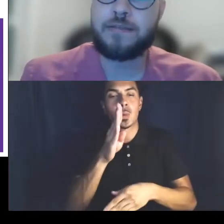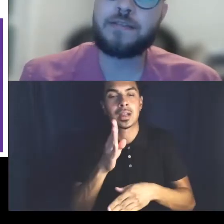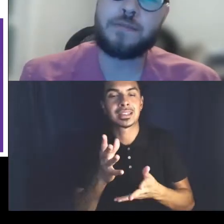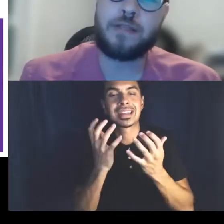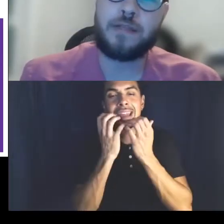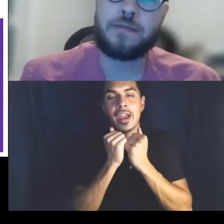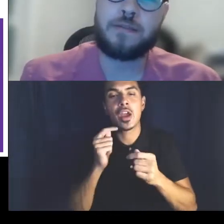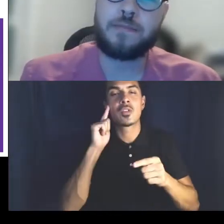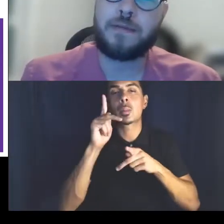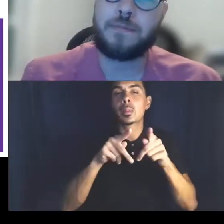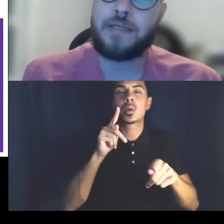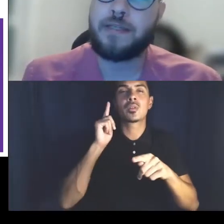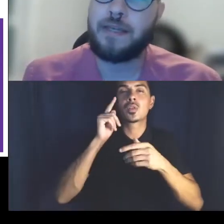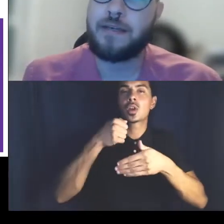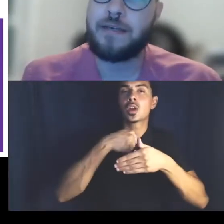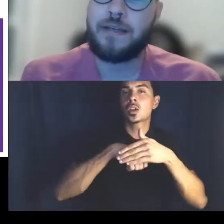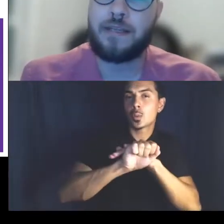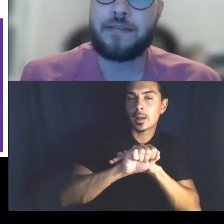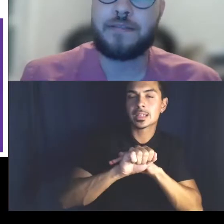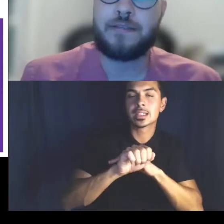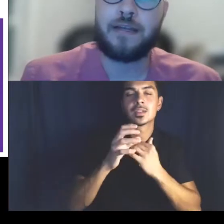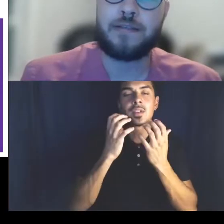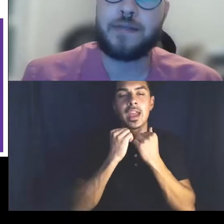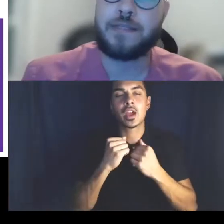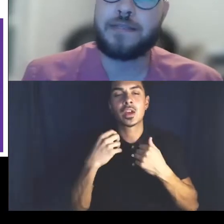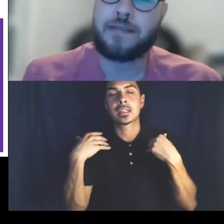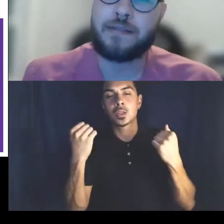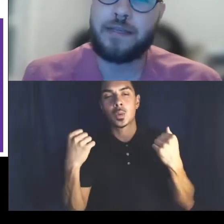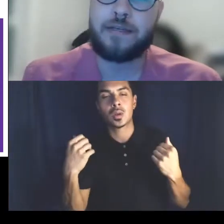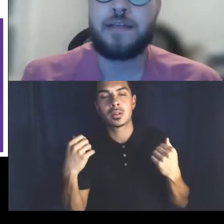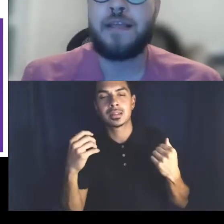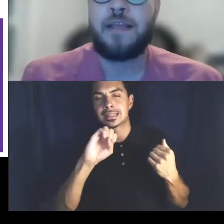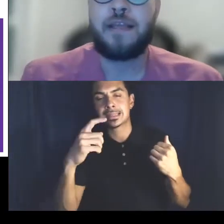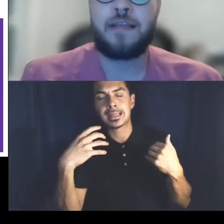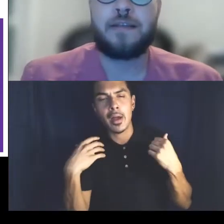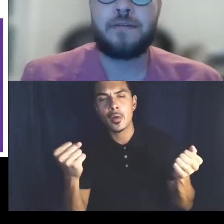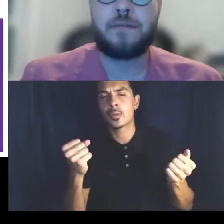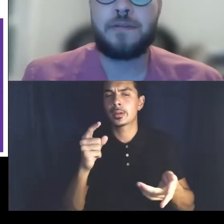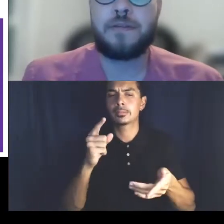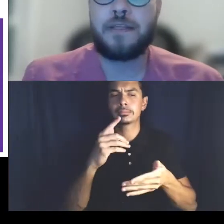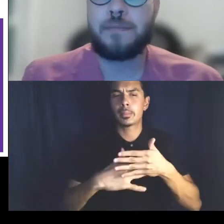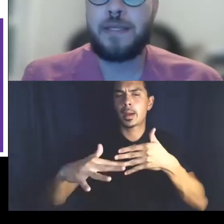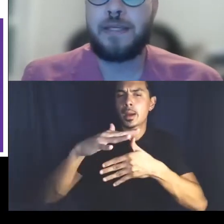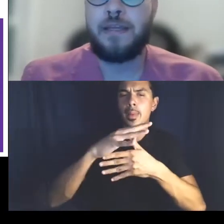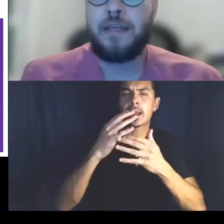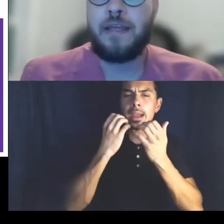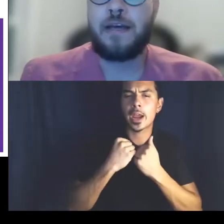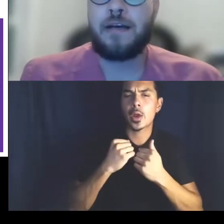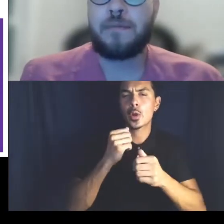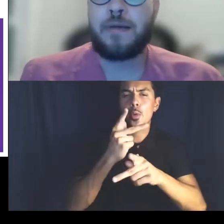sexual health, primary care, and trans healthcare, and hormone therapy.